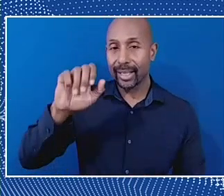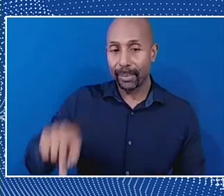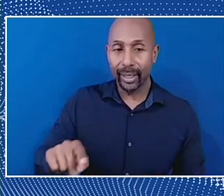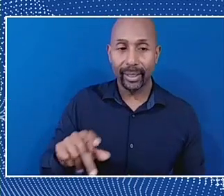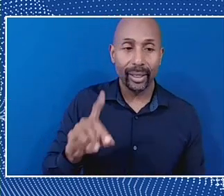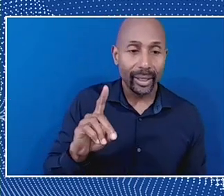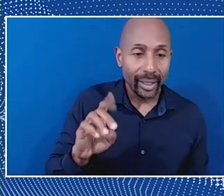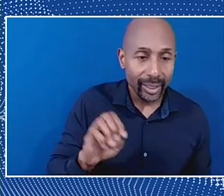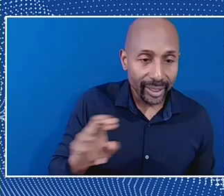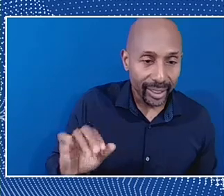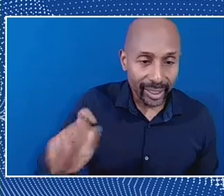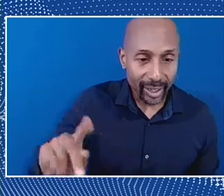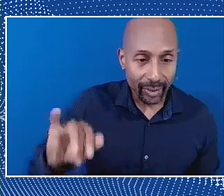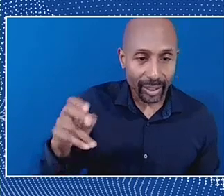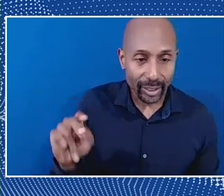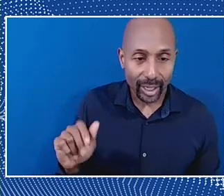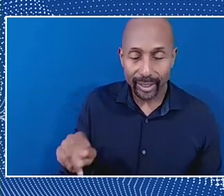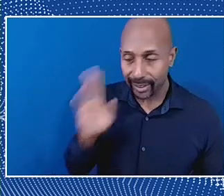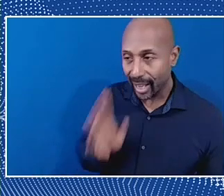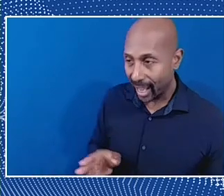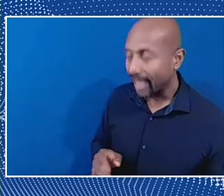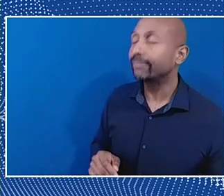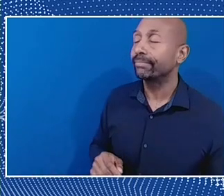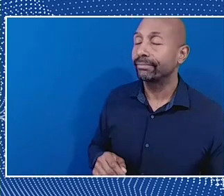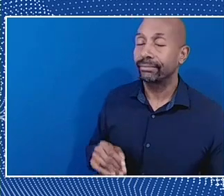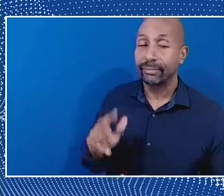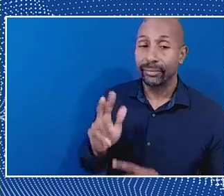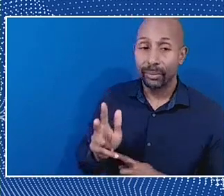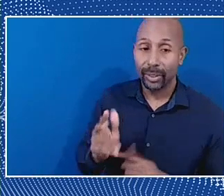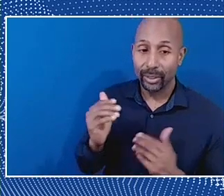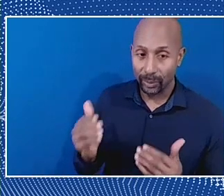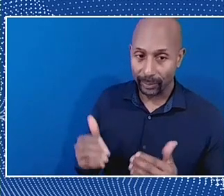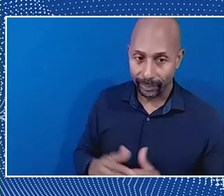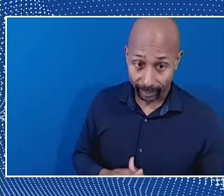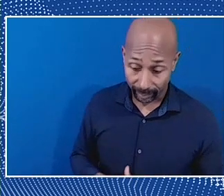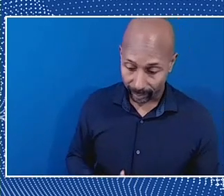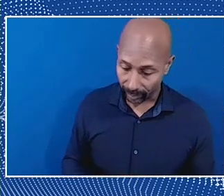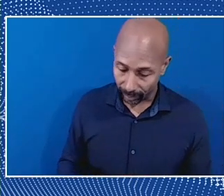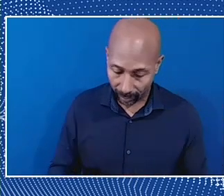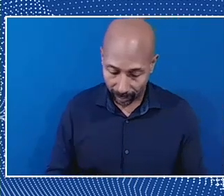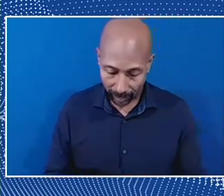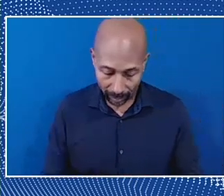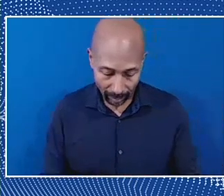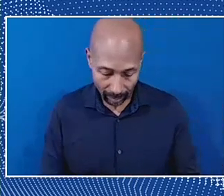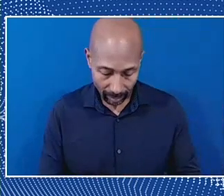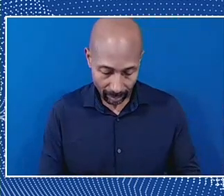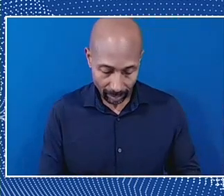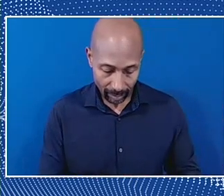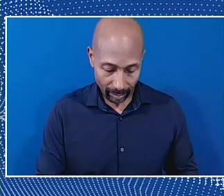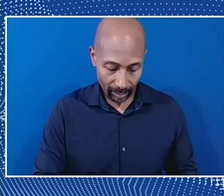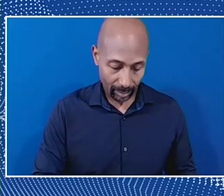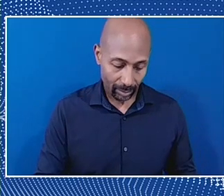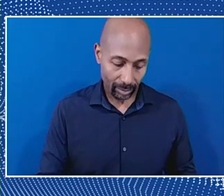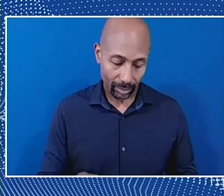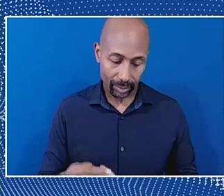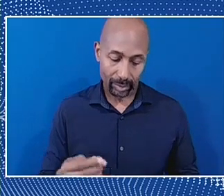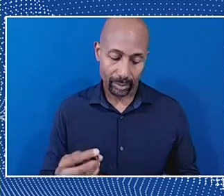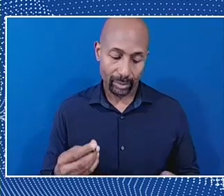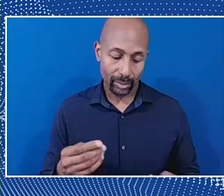Sure. For over a decade, NAACP, particularly our youth and college division, has fought for economic liberation through the cancellation of